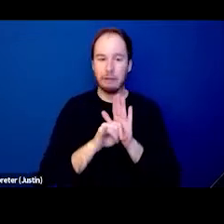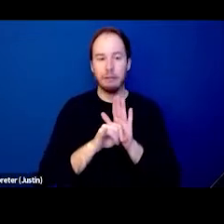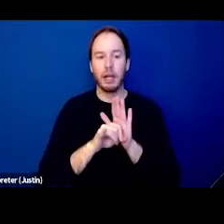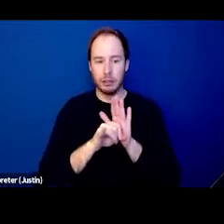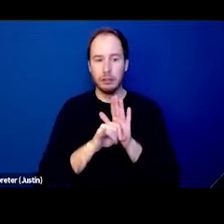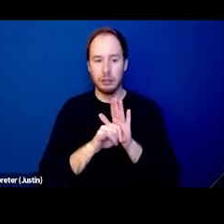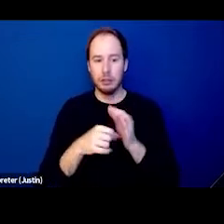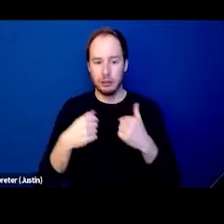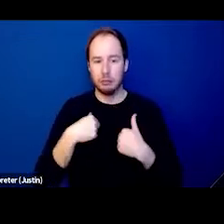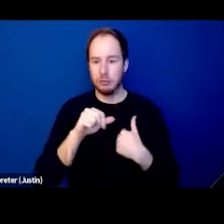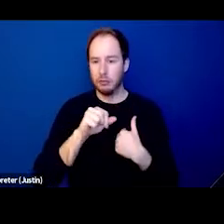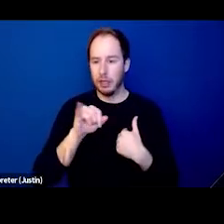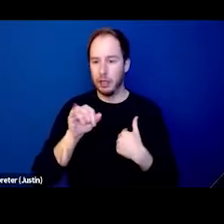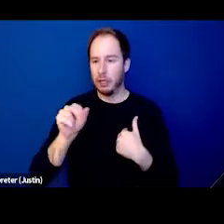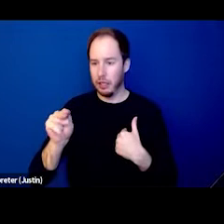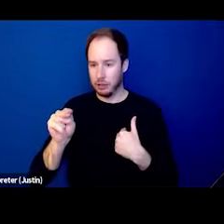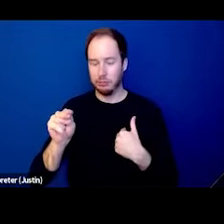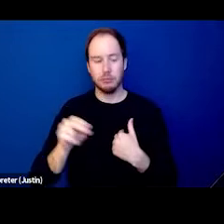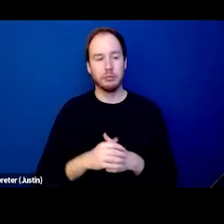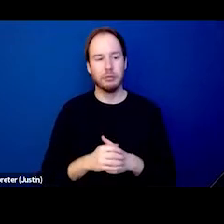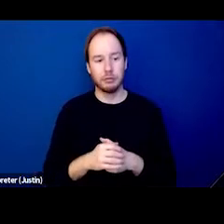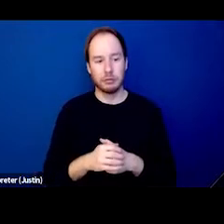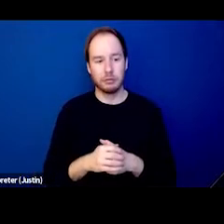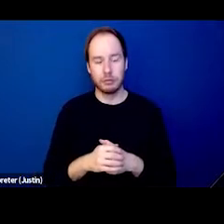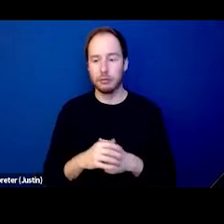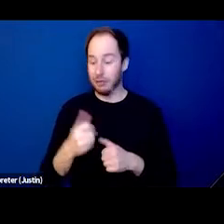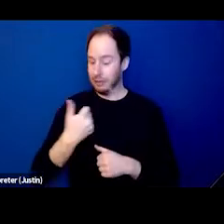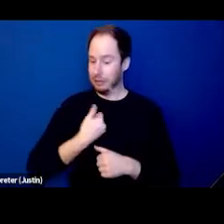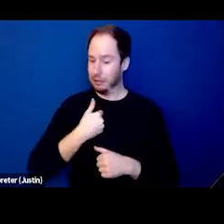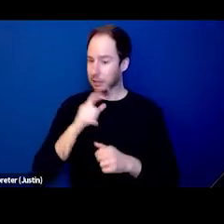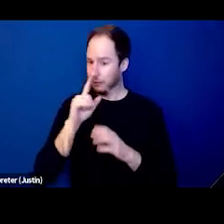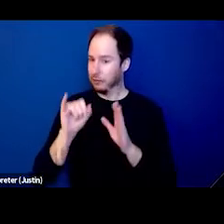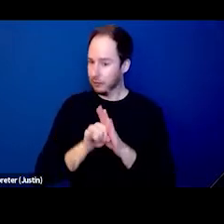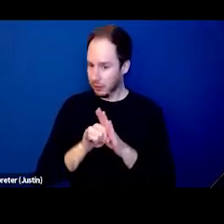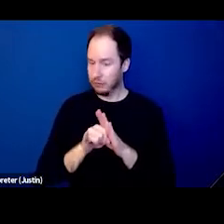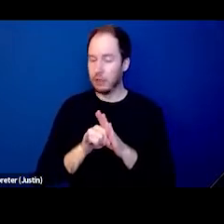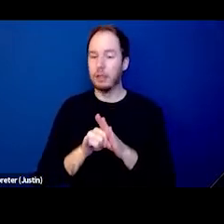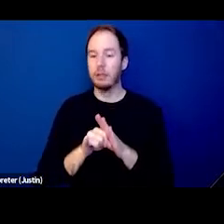as American Indian or Alaska native. These are self-identified American Indian or Alaska natives.